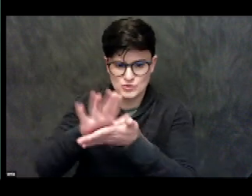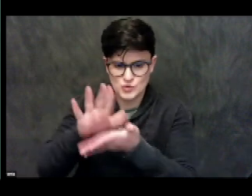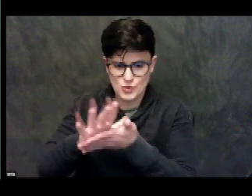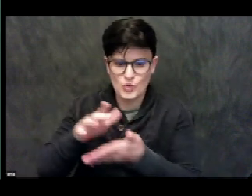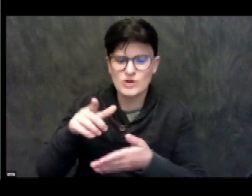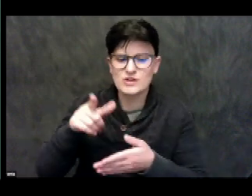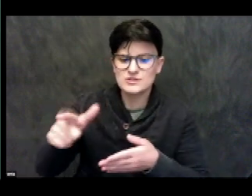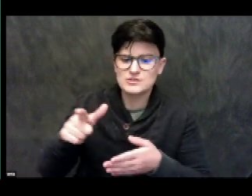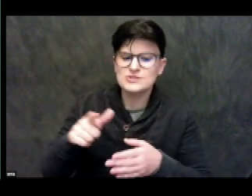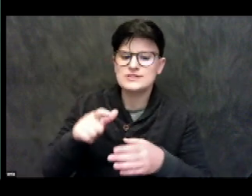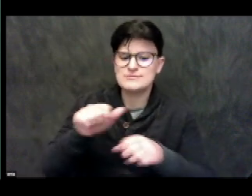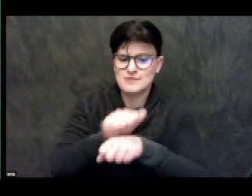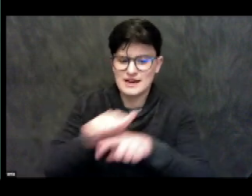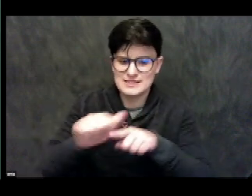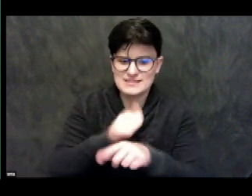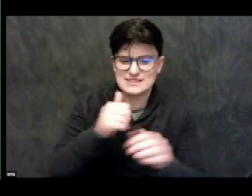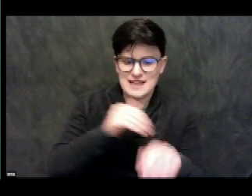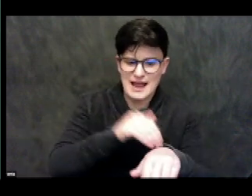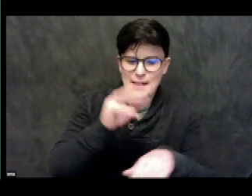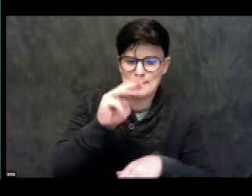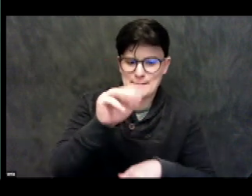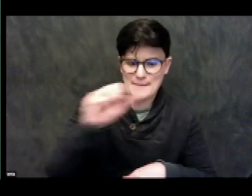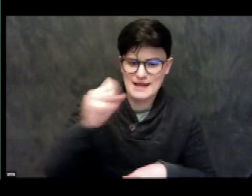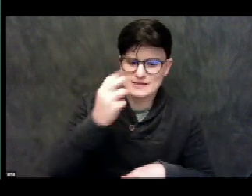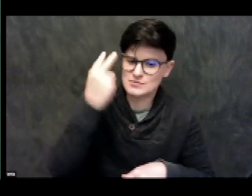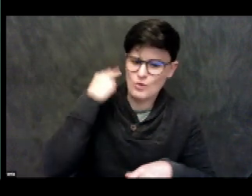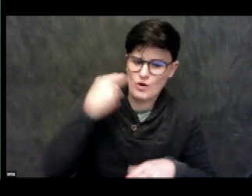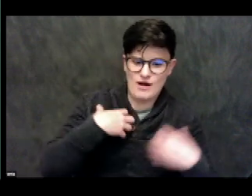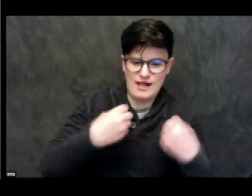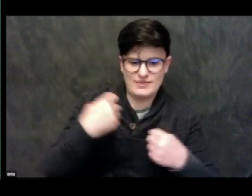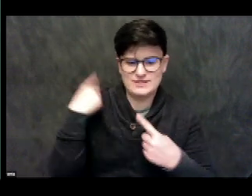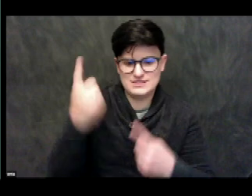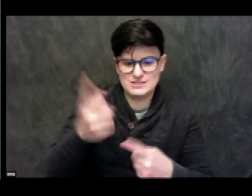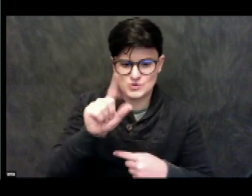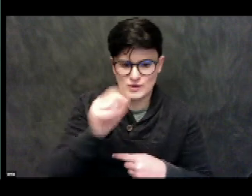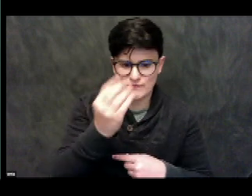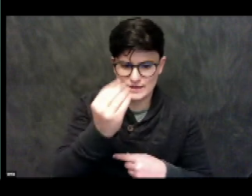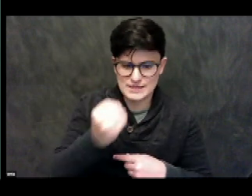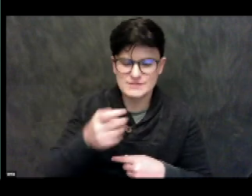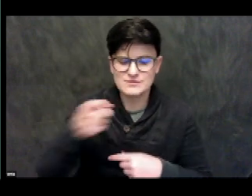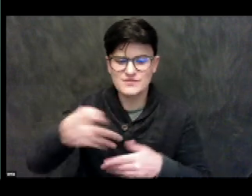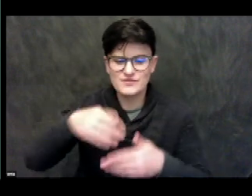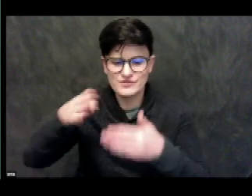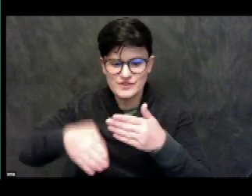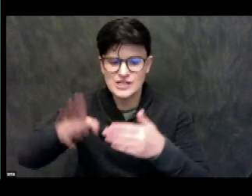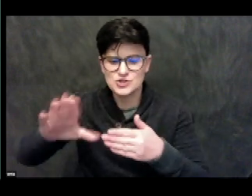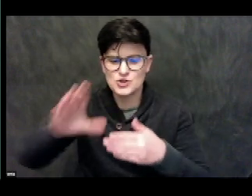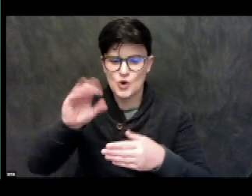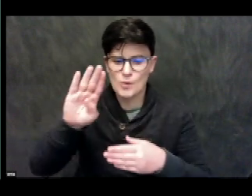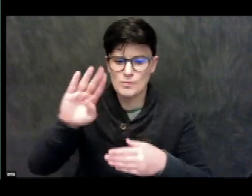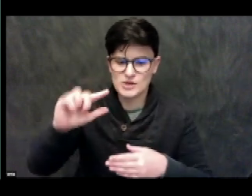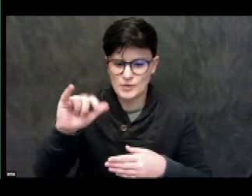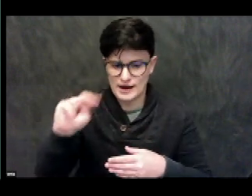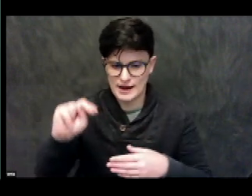her OBGYN residency at the Yukon and her maternal maternal and Fetal medicine fellowship